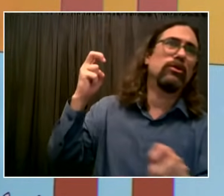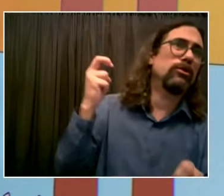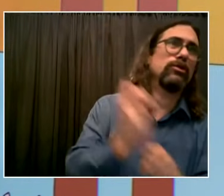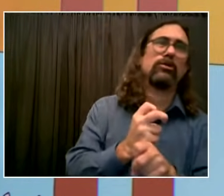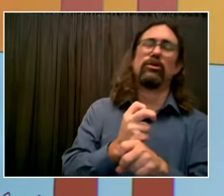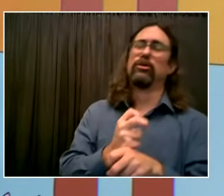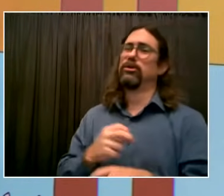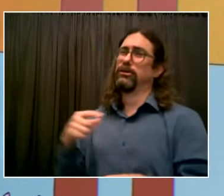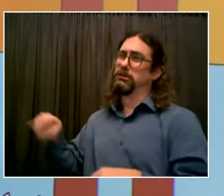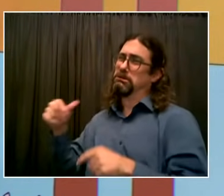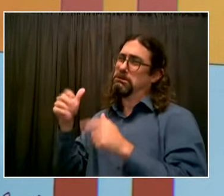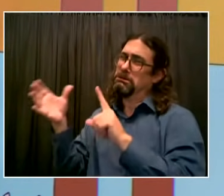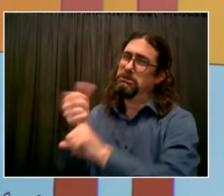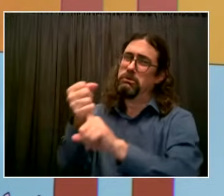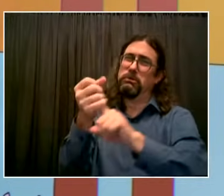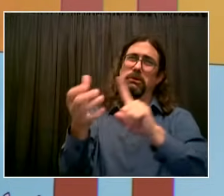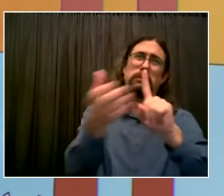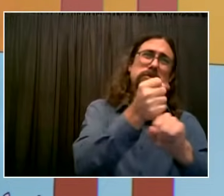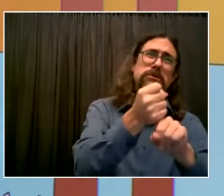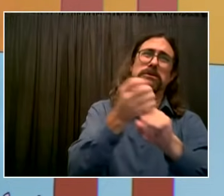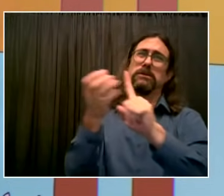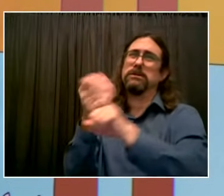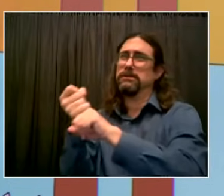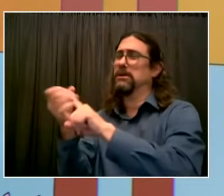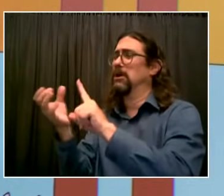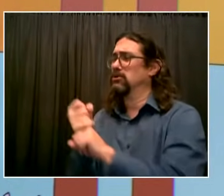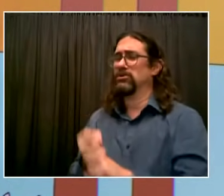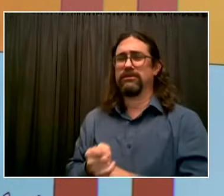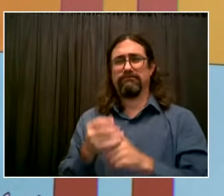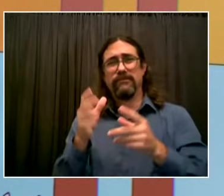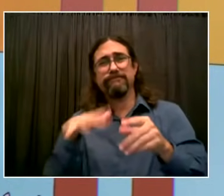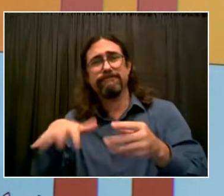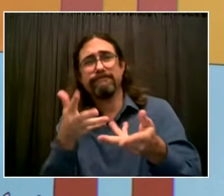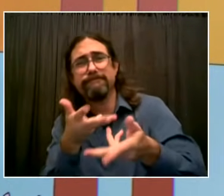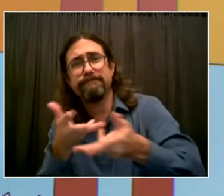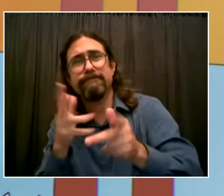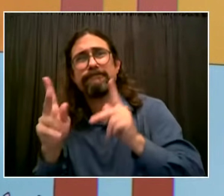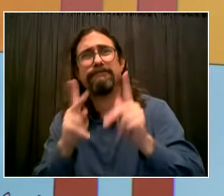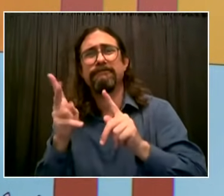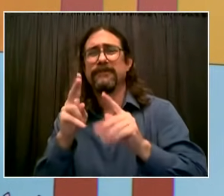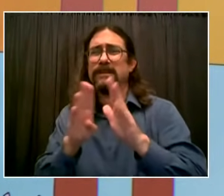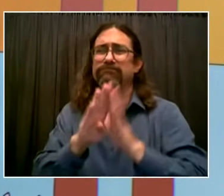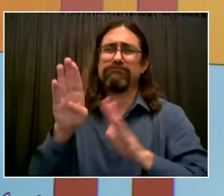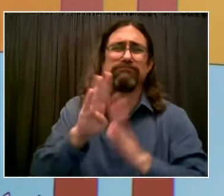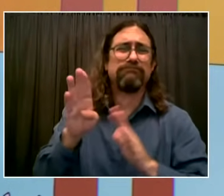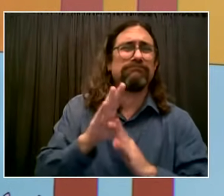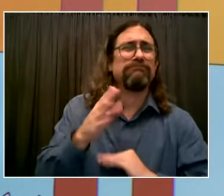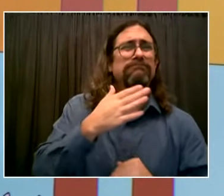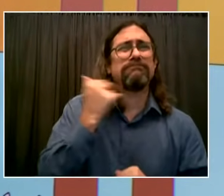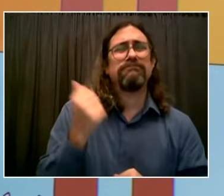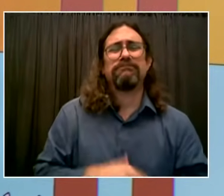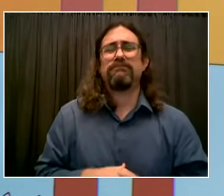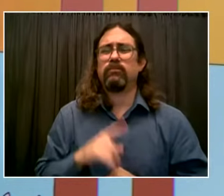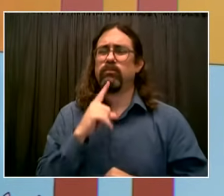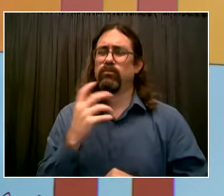AS WE COME OUT OF COVID AND IN 25 YEARS WITH OUTSTANDING WORK